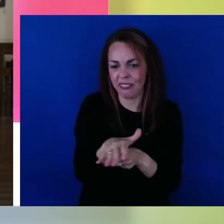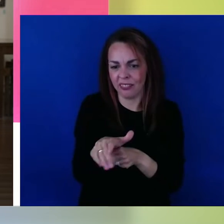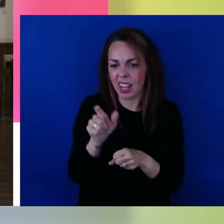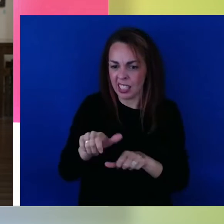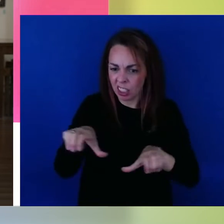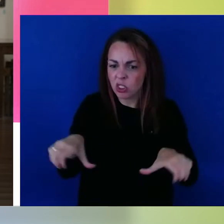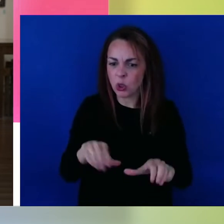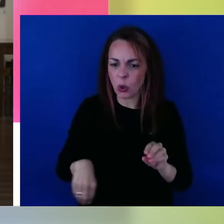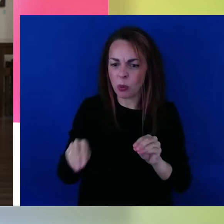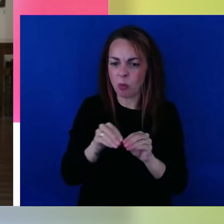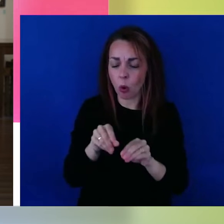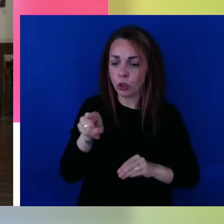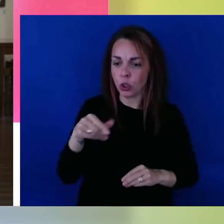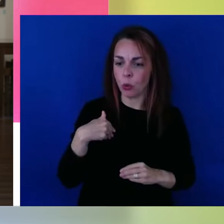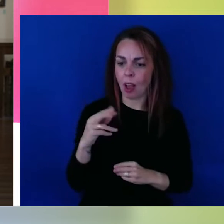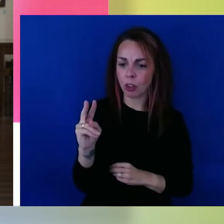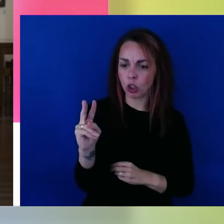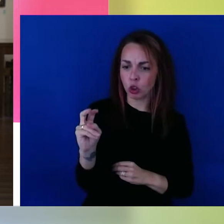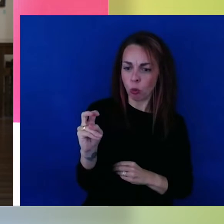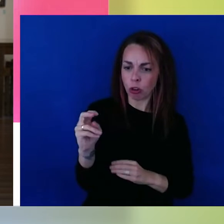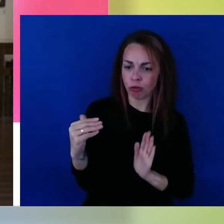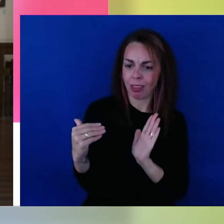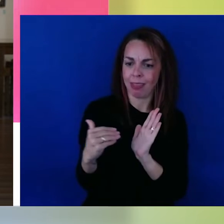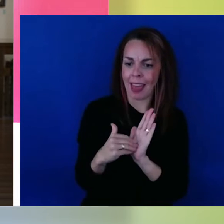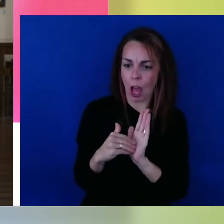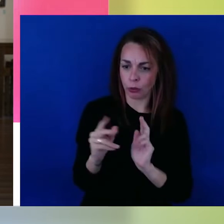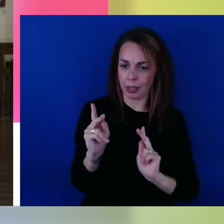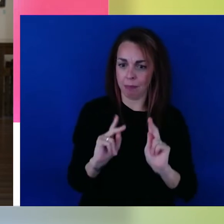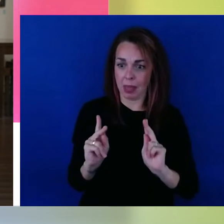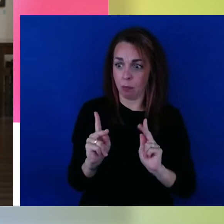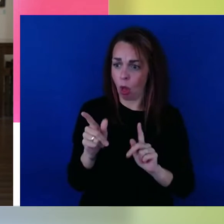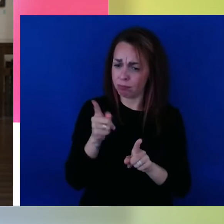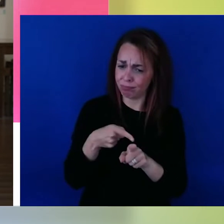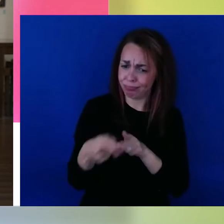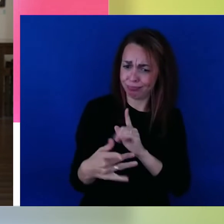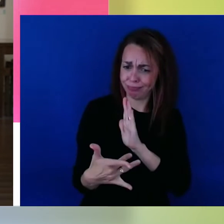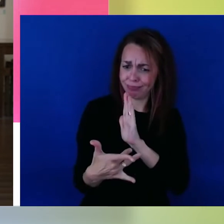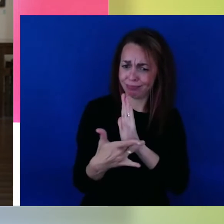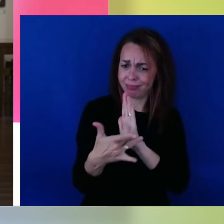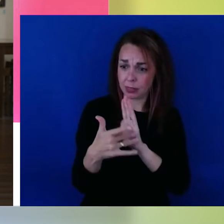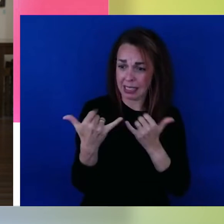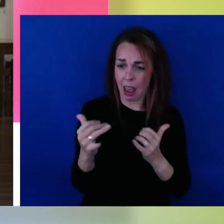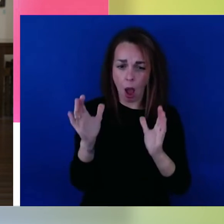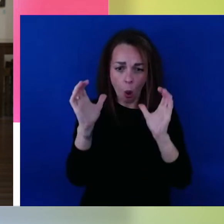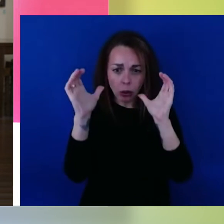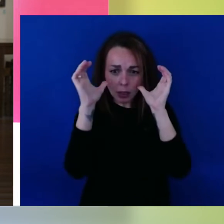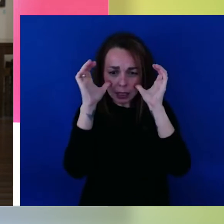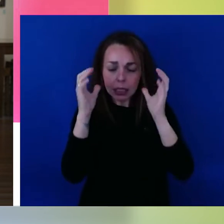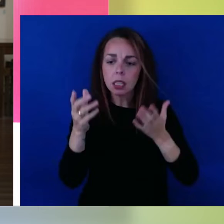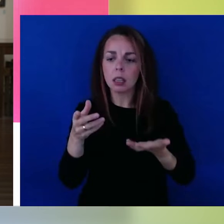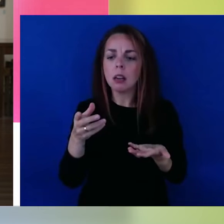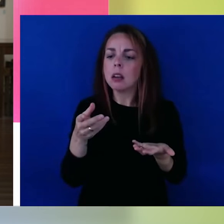You've got 200,000 softies that are listening right now, what would you say to them?